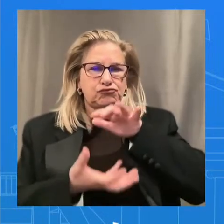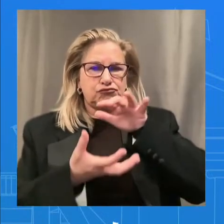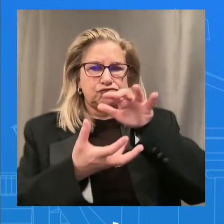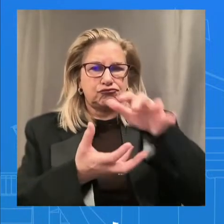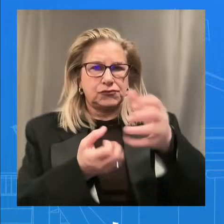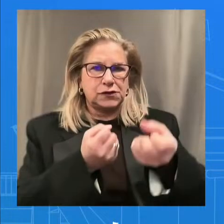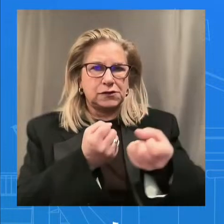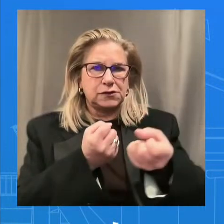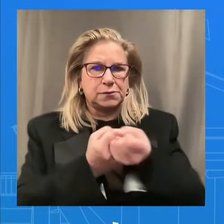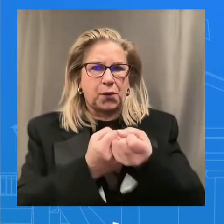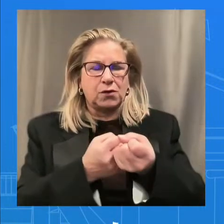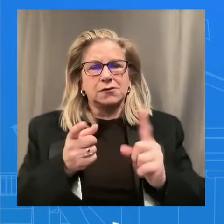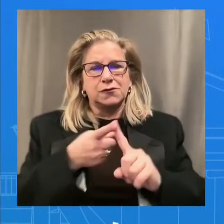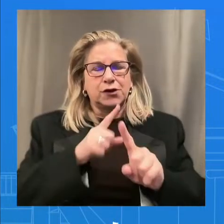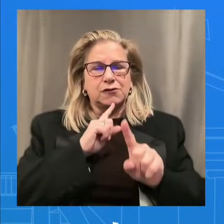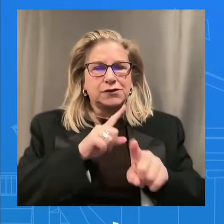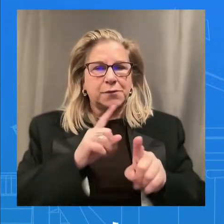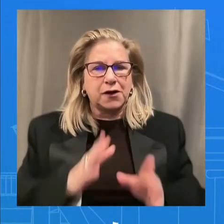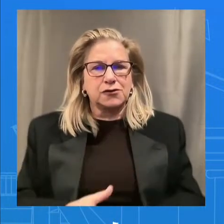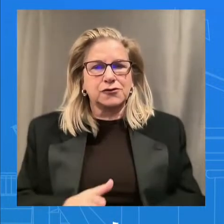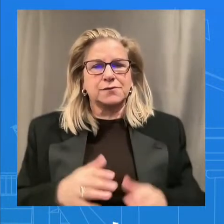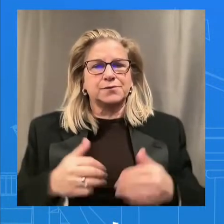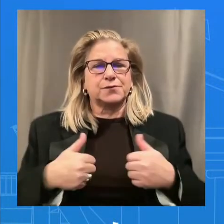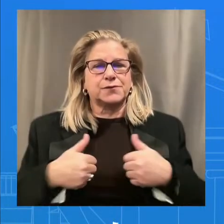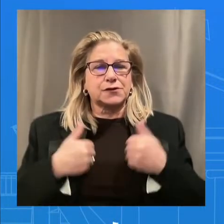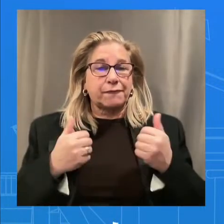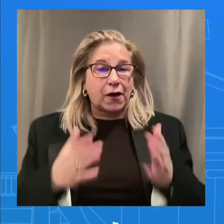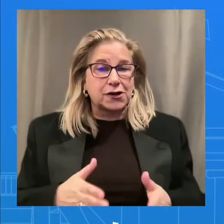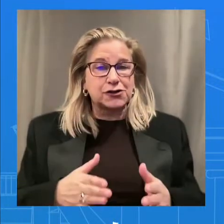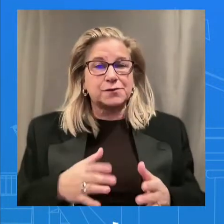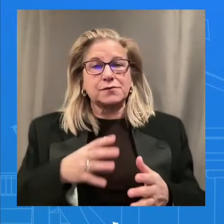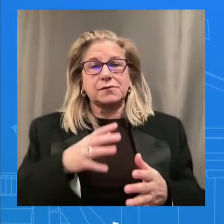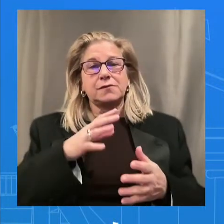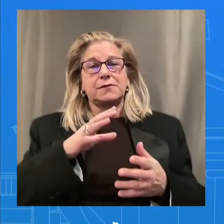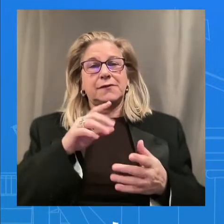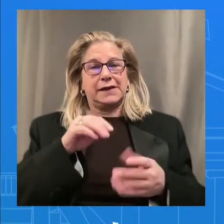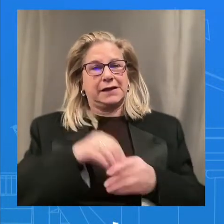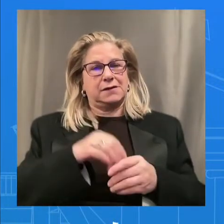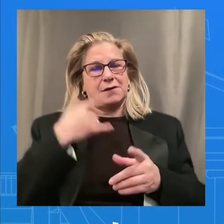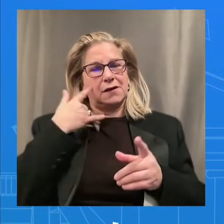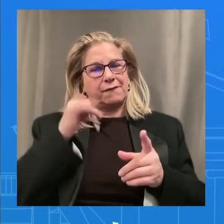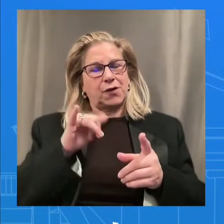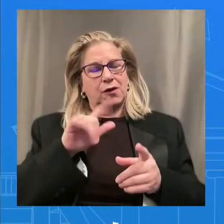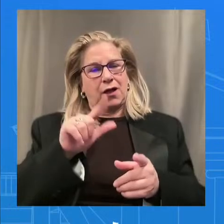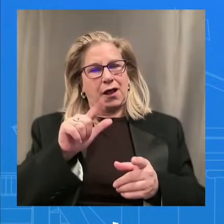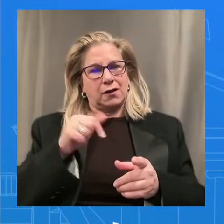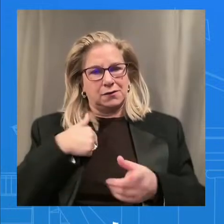Los Angeles County speak to the numbers and how -- how the -- any information that they may have,